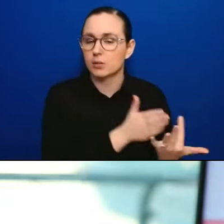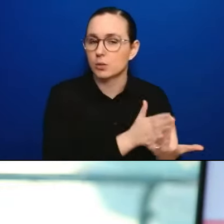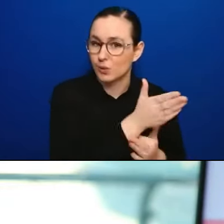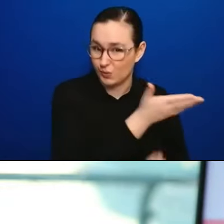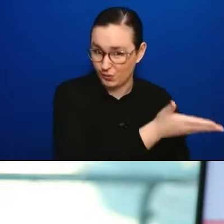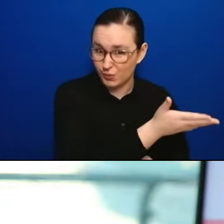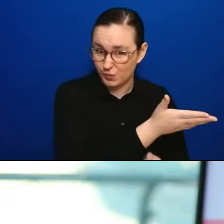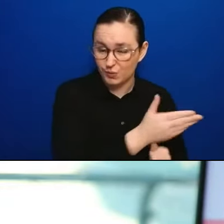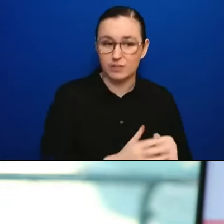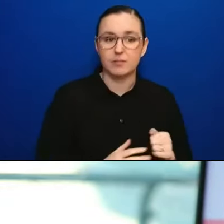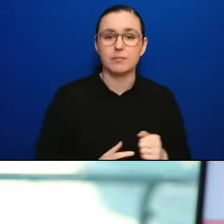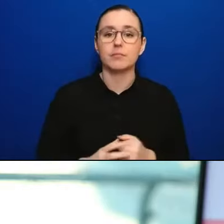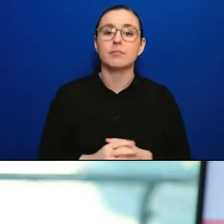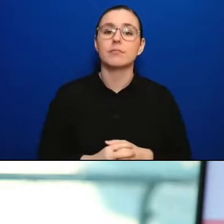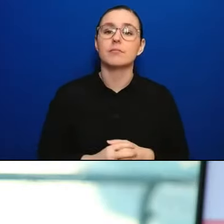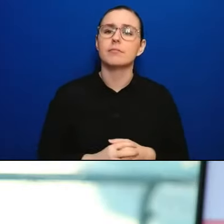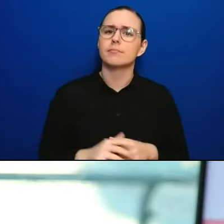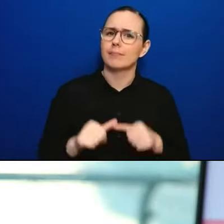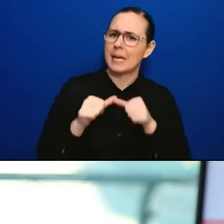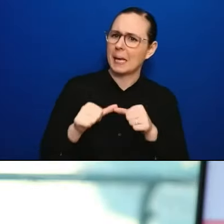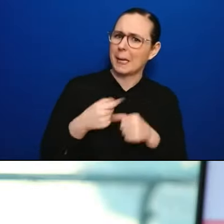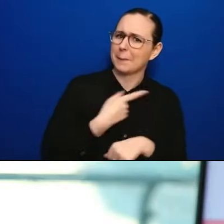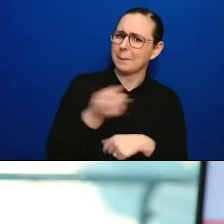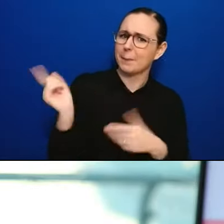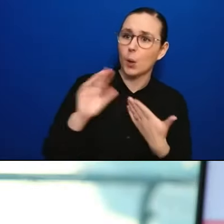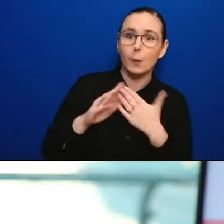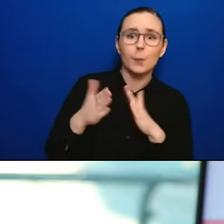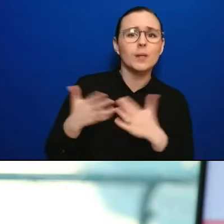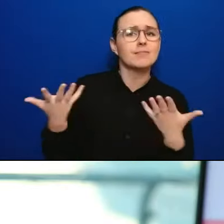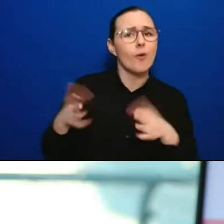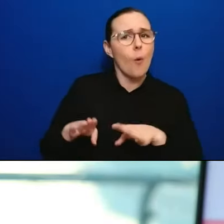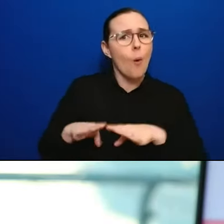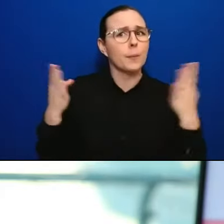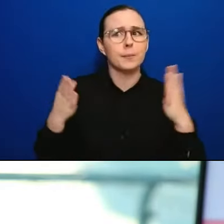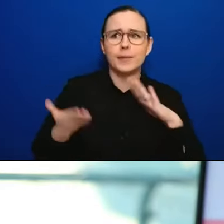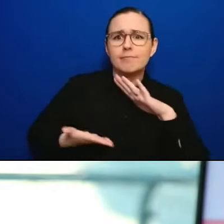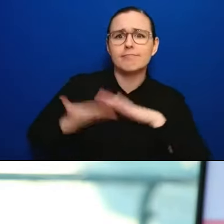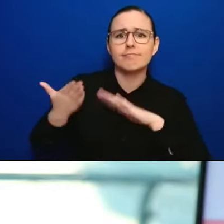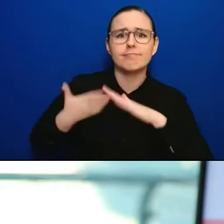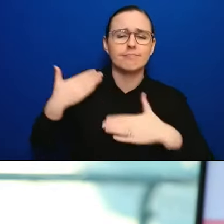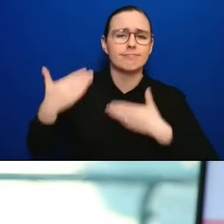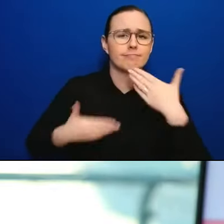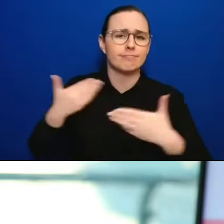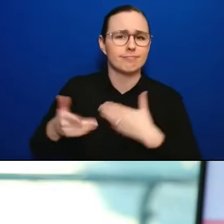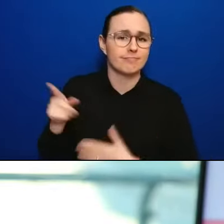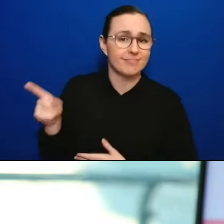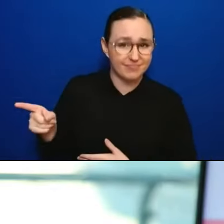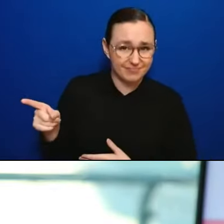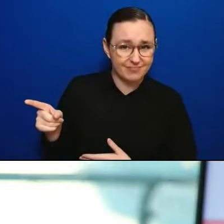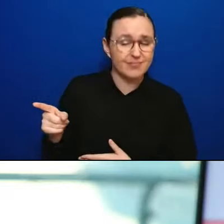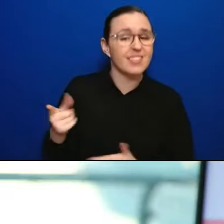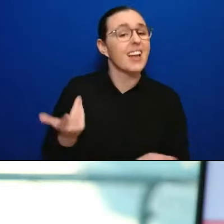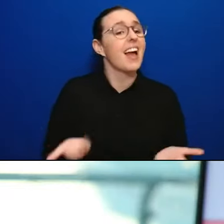healthcare system. To make sure we can get through this wave, too.